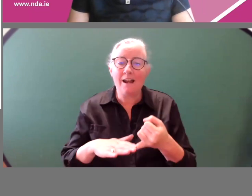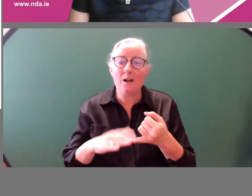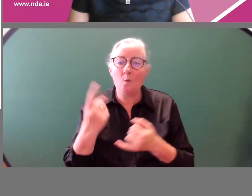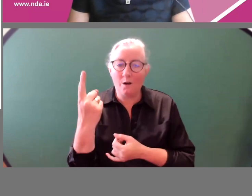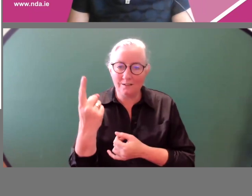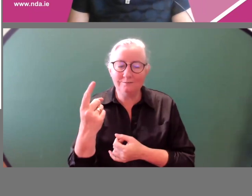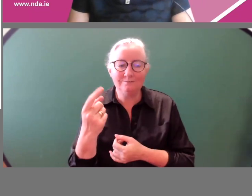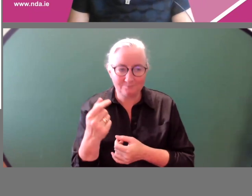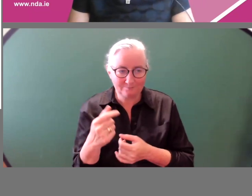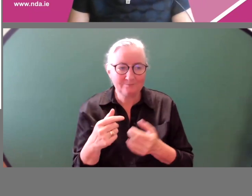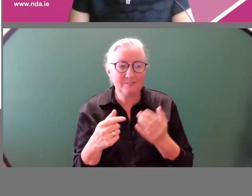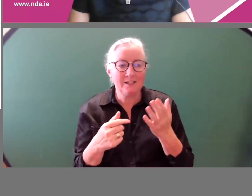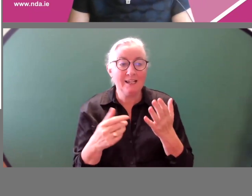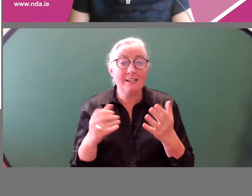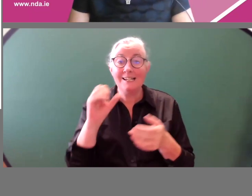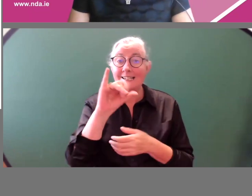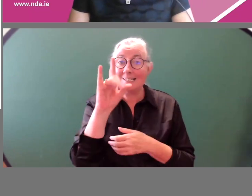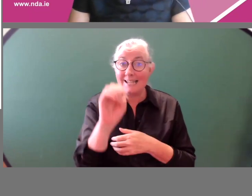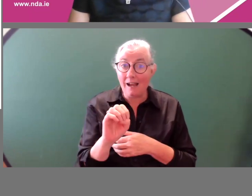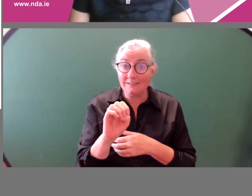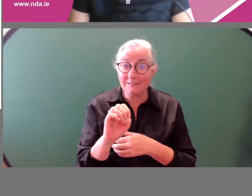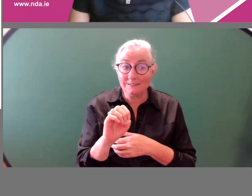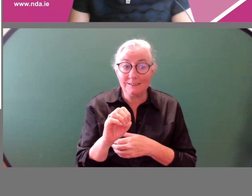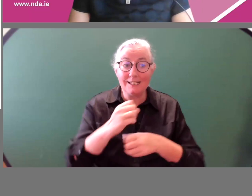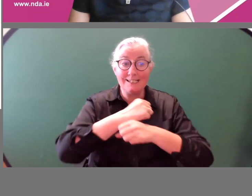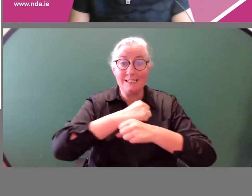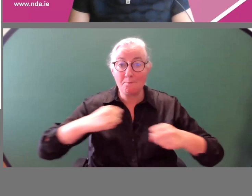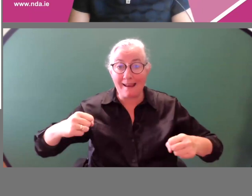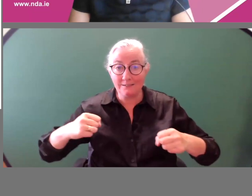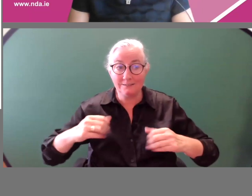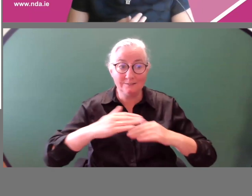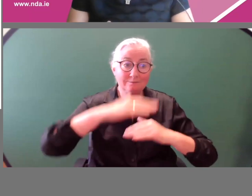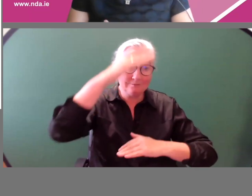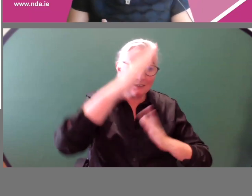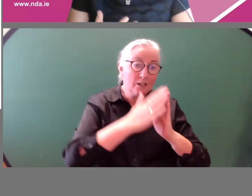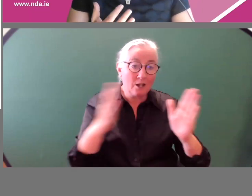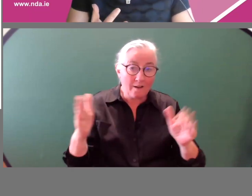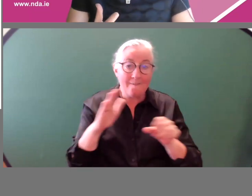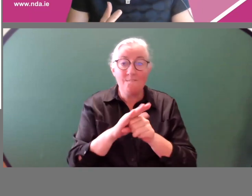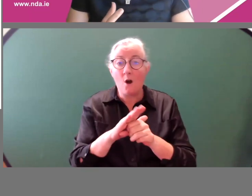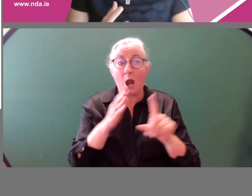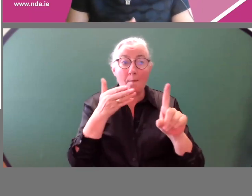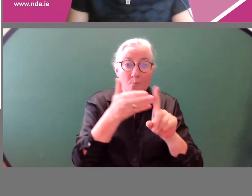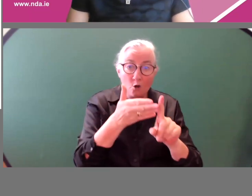size and space for approach and use. Appropriate size and space is provided for approach,reach,